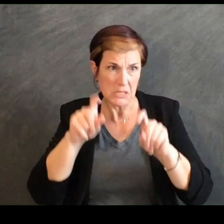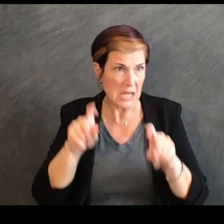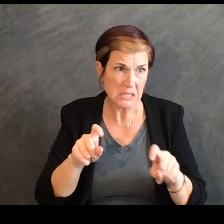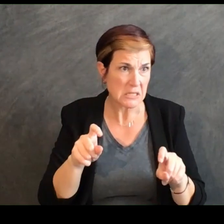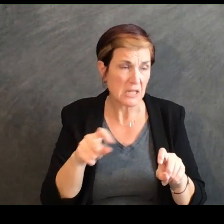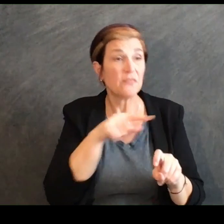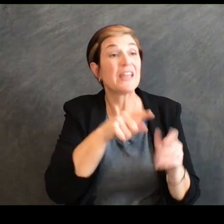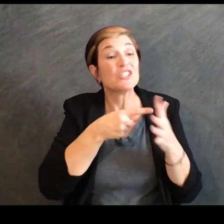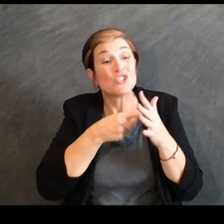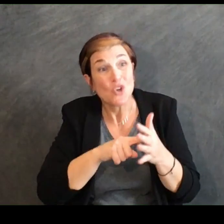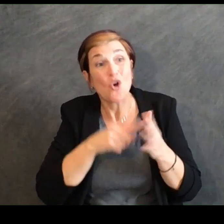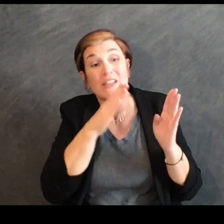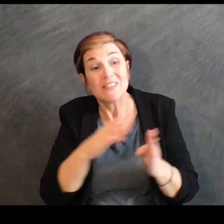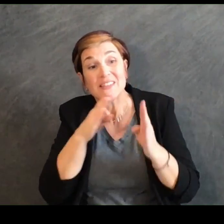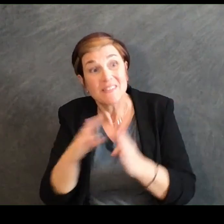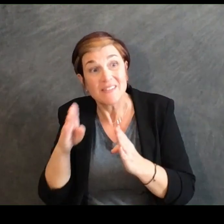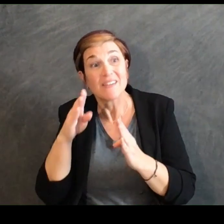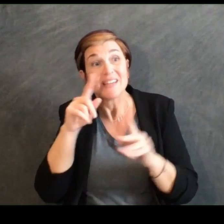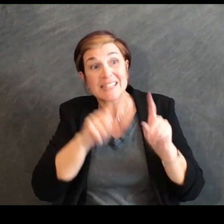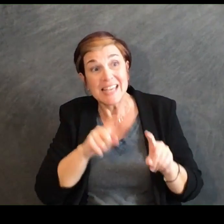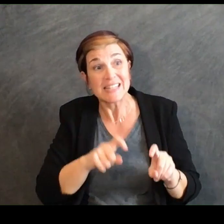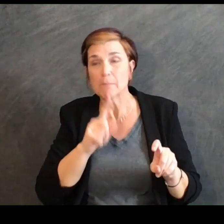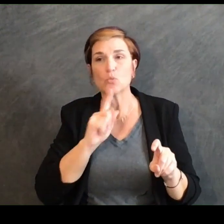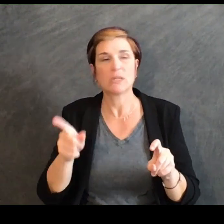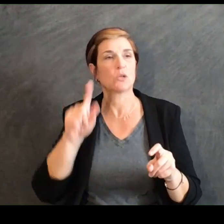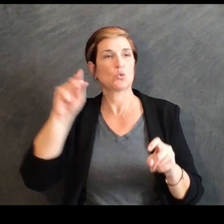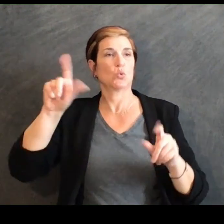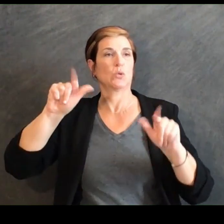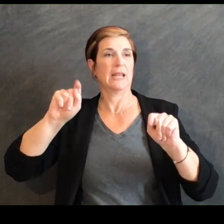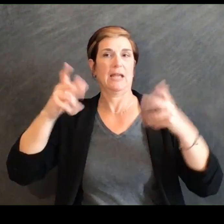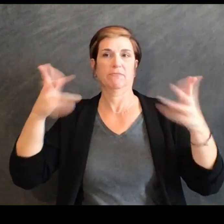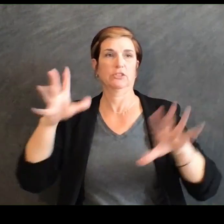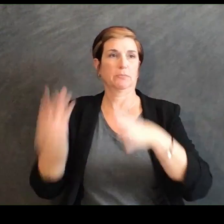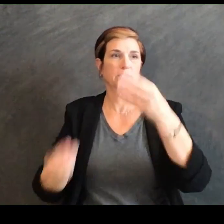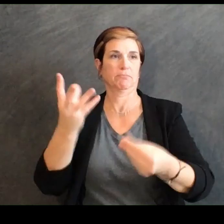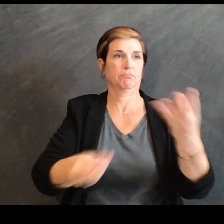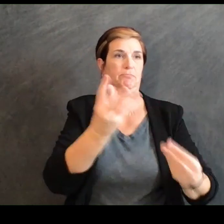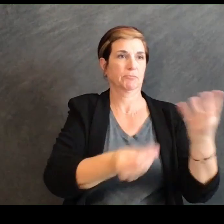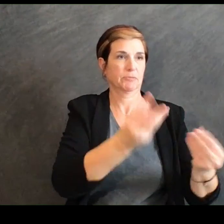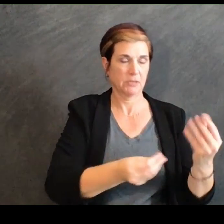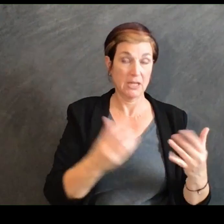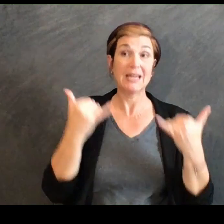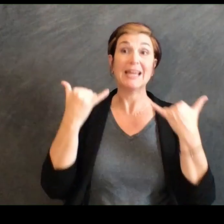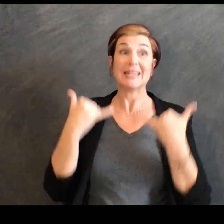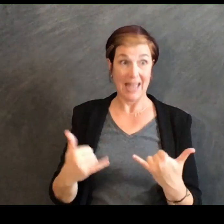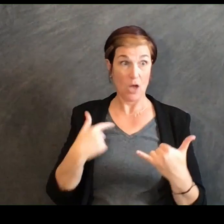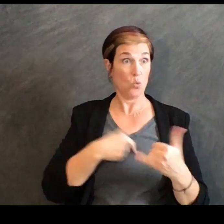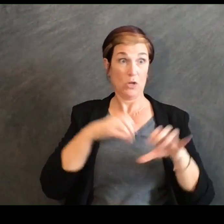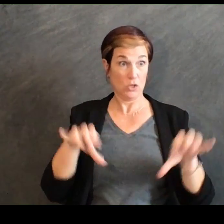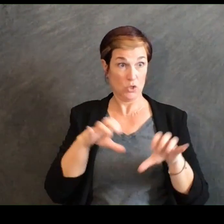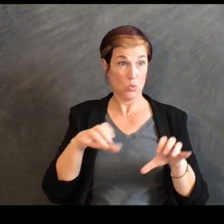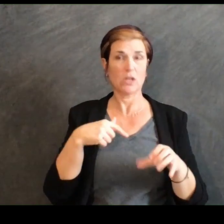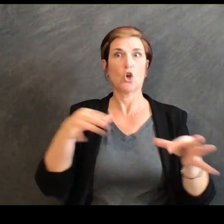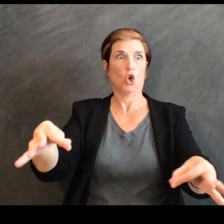it was far too late what we've done and one of the reasons I think people are respecting what we've done we've done it very early we've gotten it very early